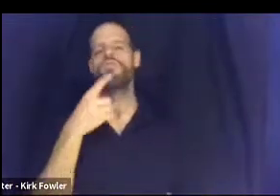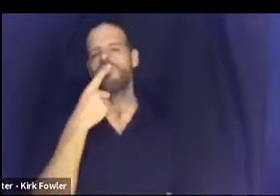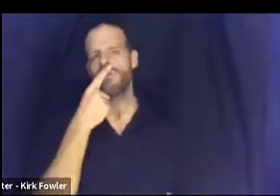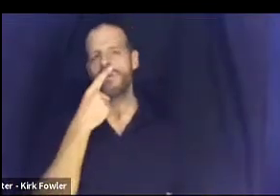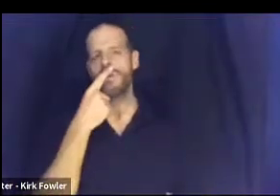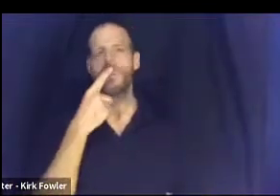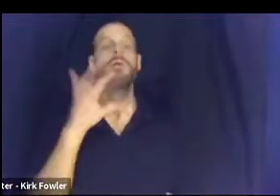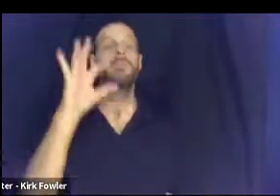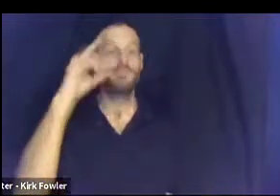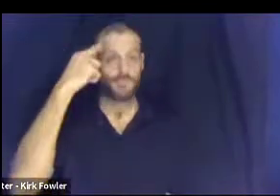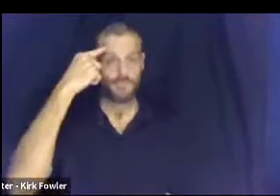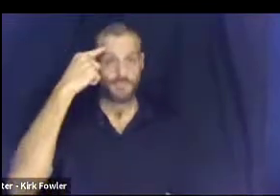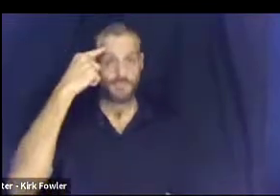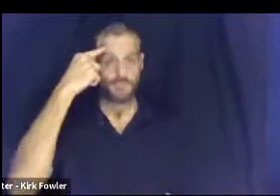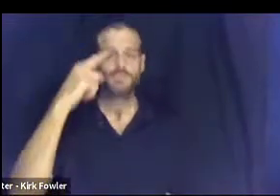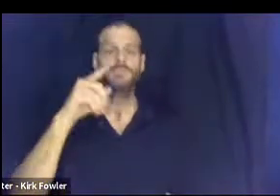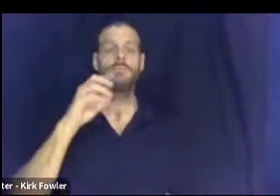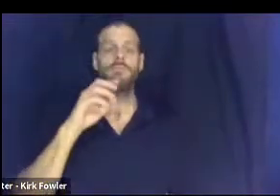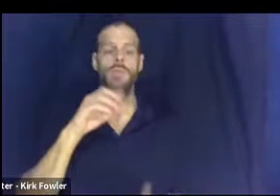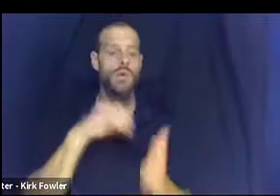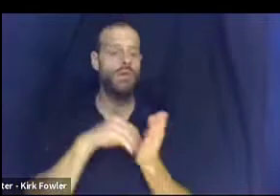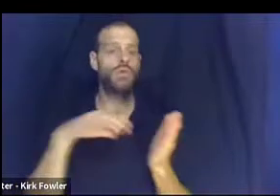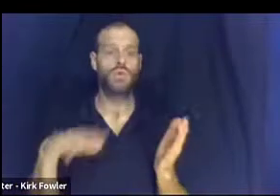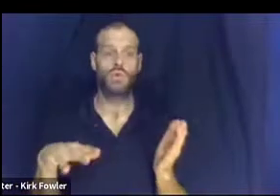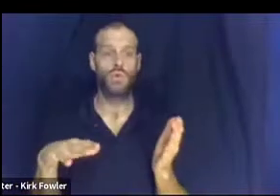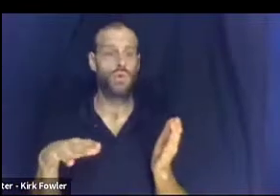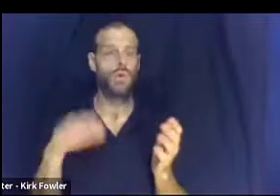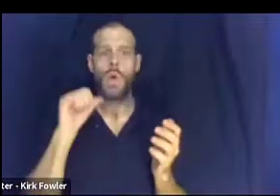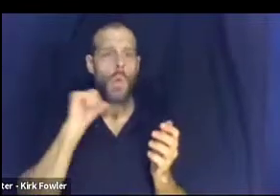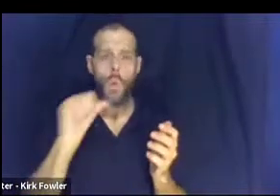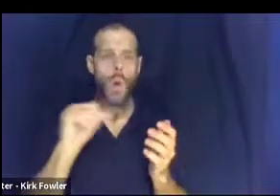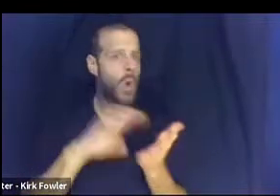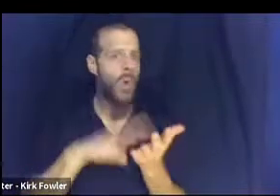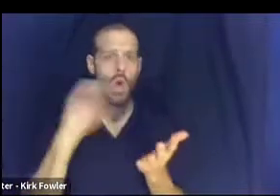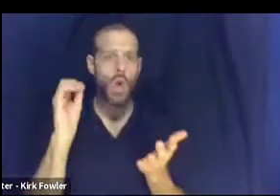your student is not gonna learn that word if you show it once a day,